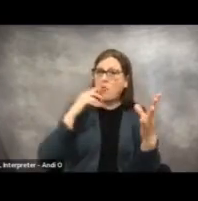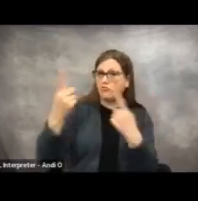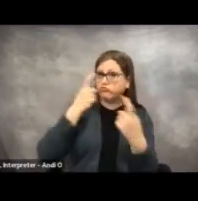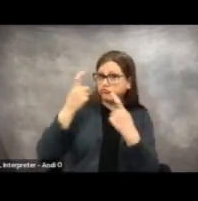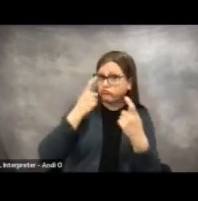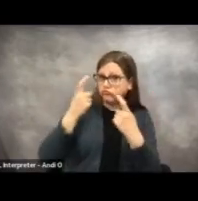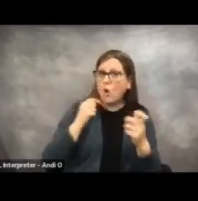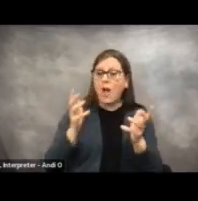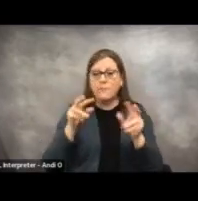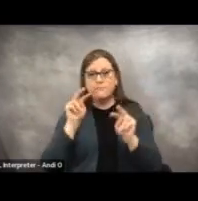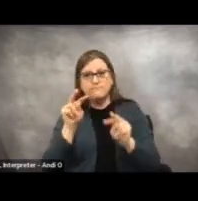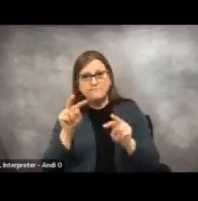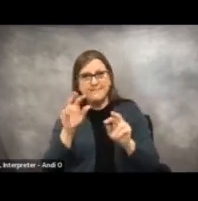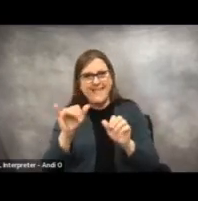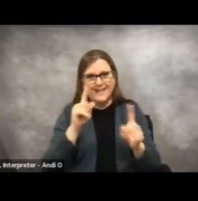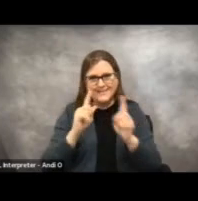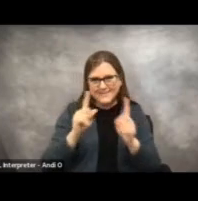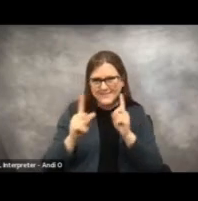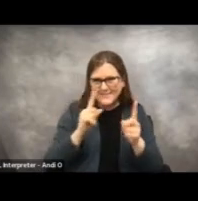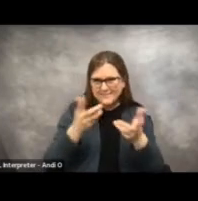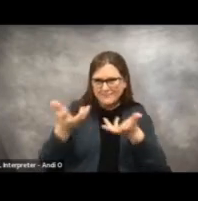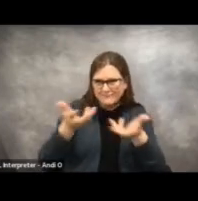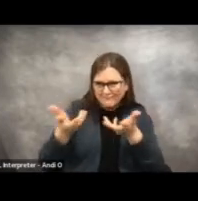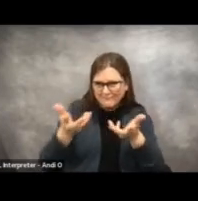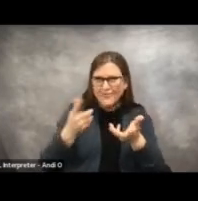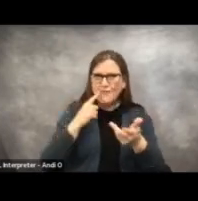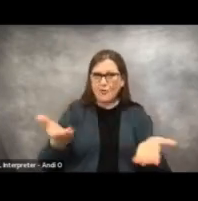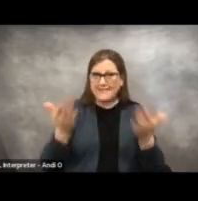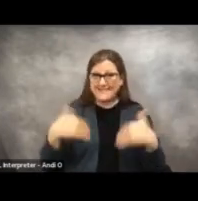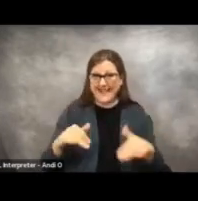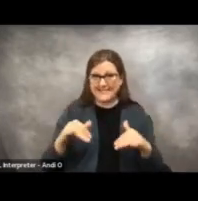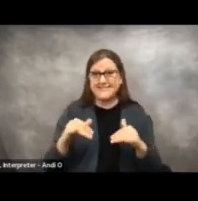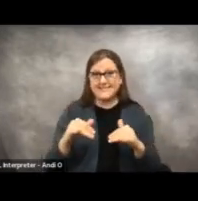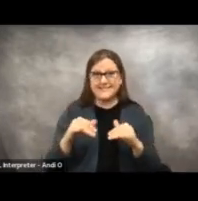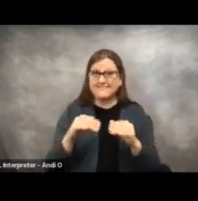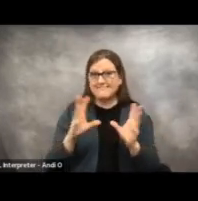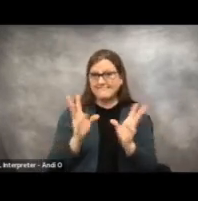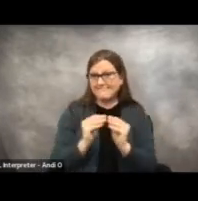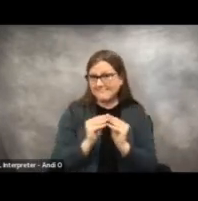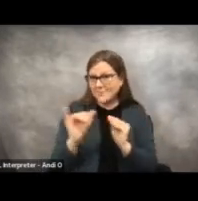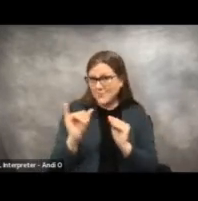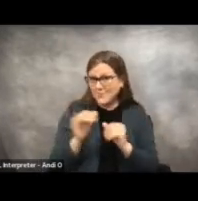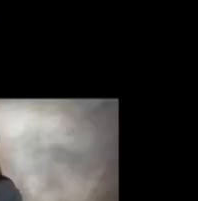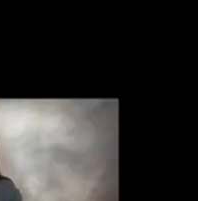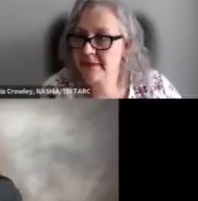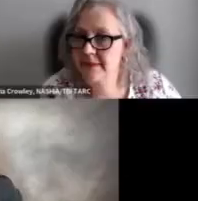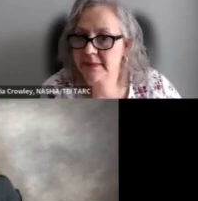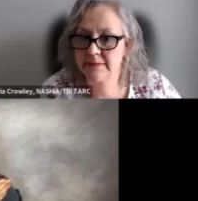conversation, and the next, next opportunities. Thank you. Next